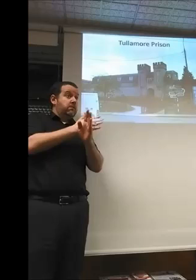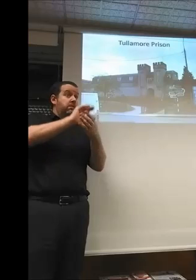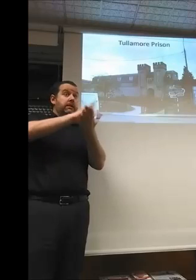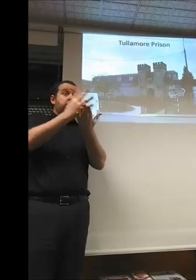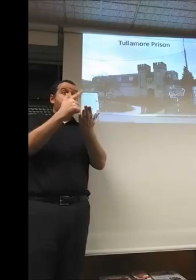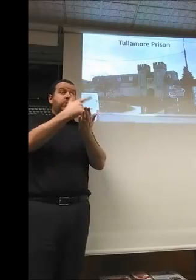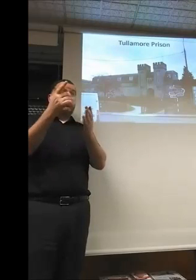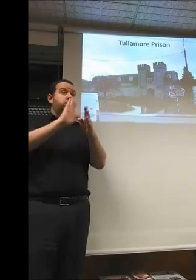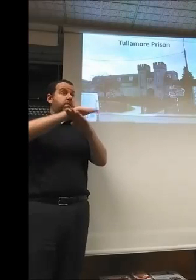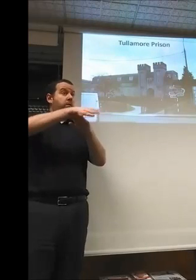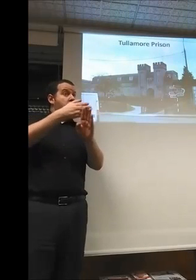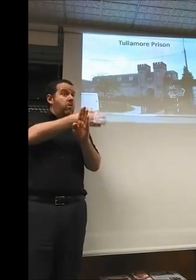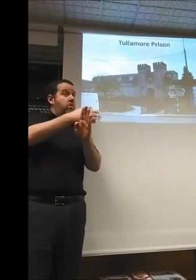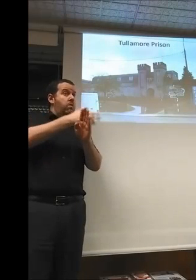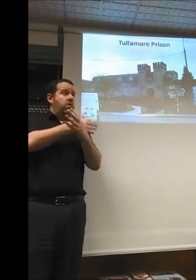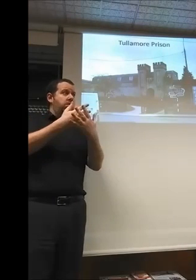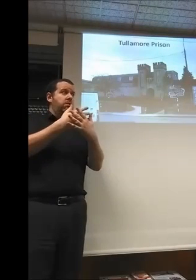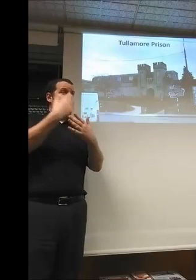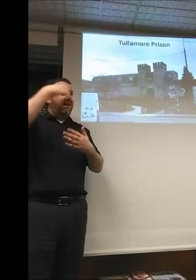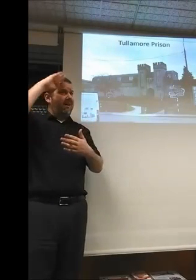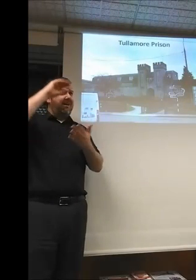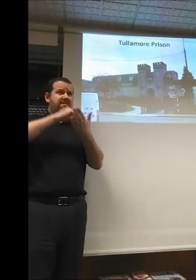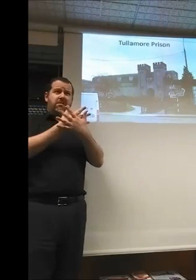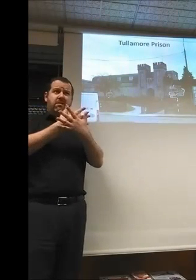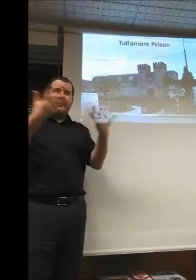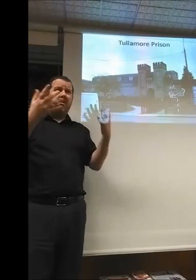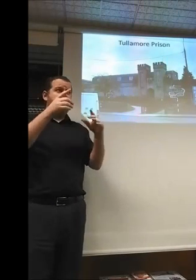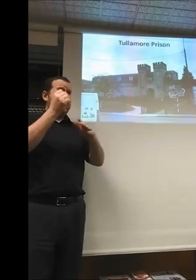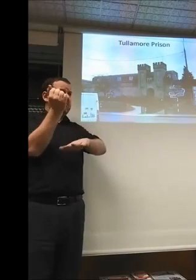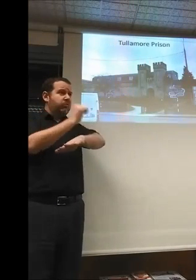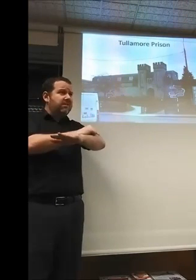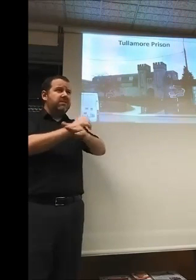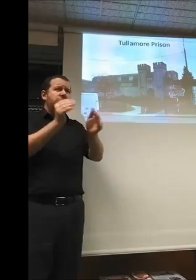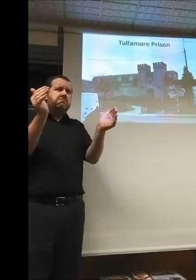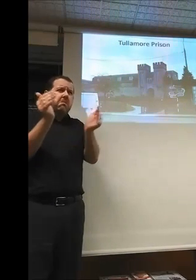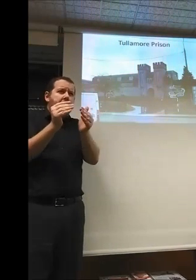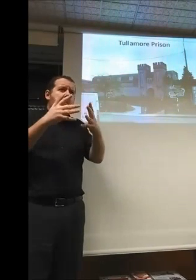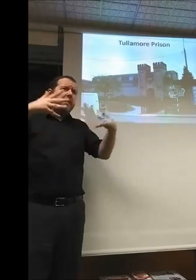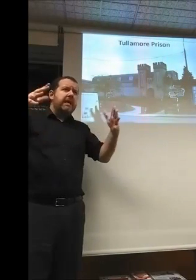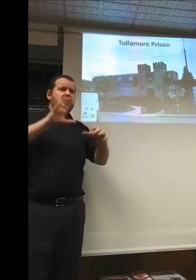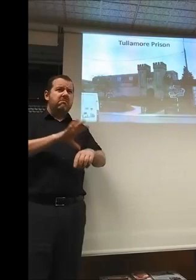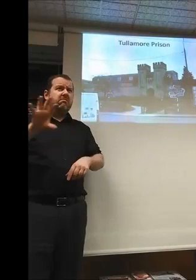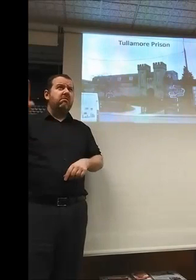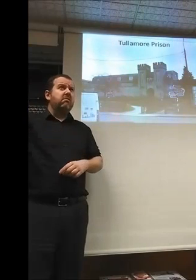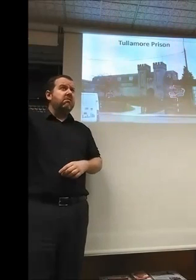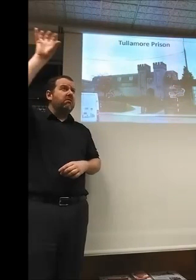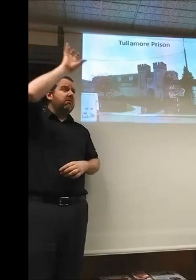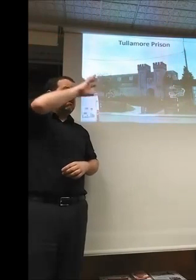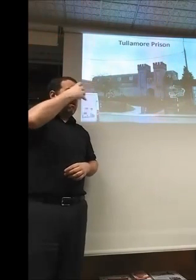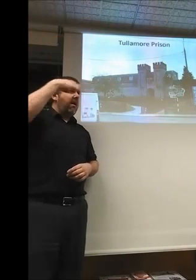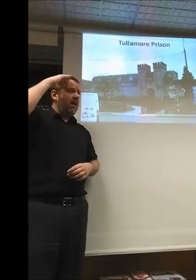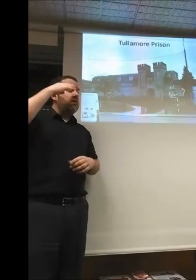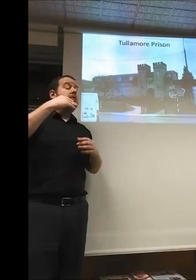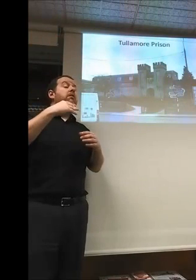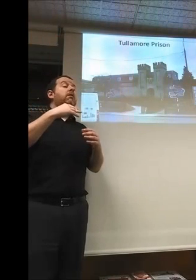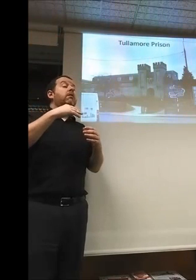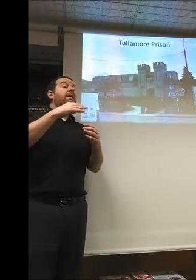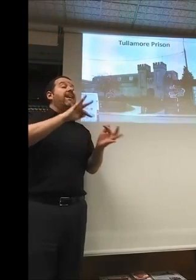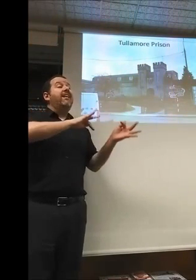changed but before 1922 there was a huge amount of small Irish prisons all around Ireland